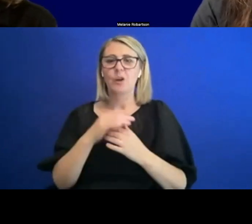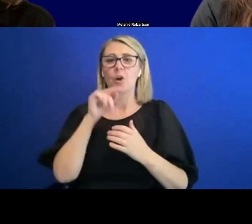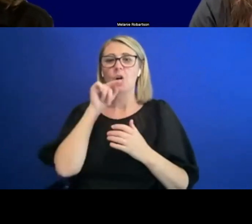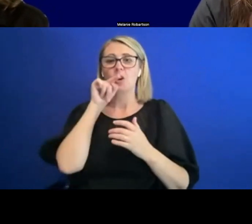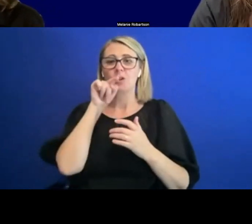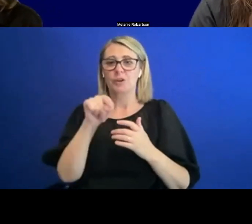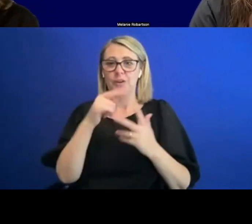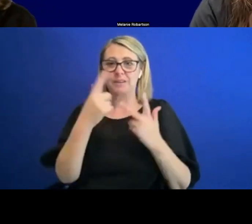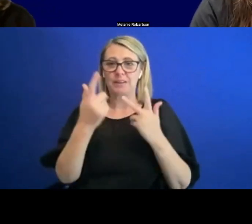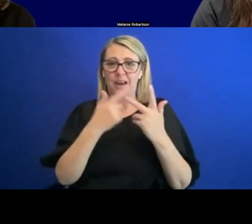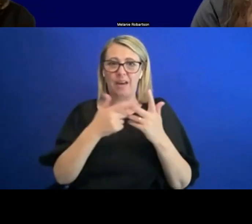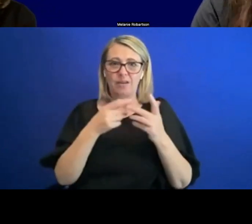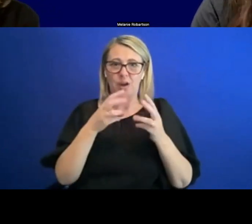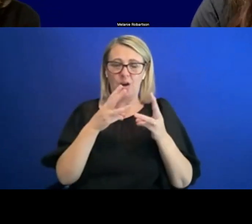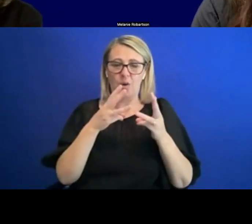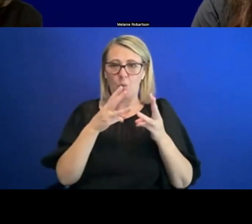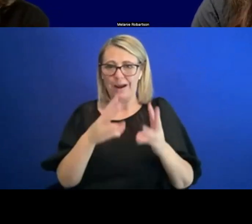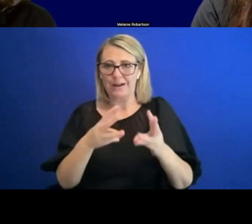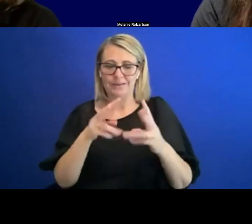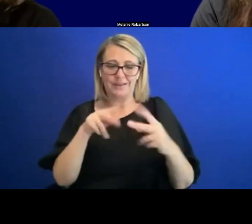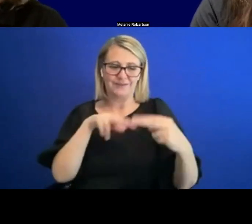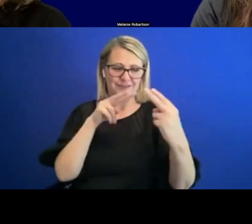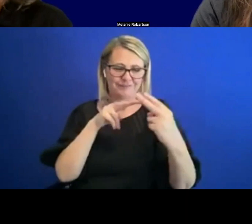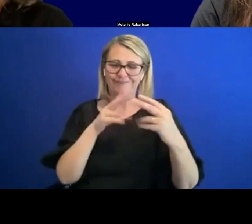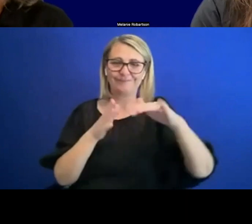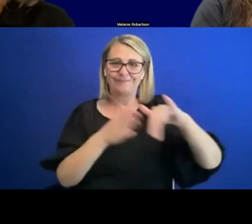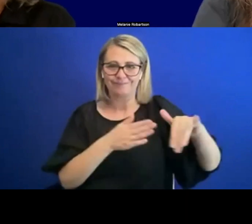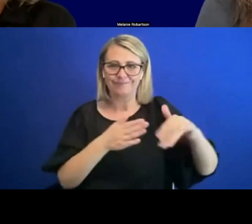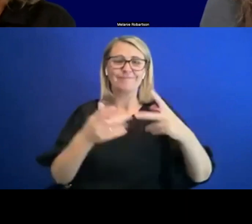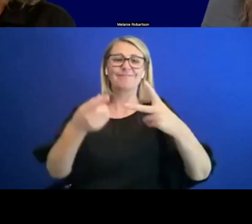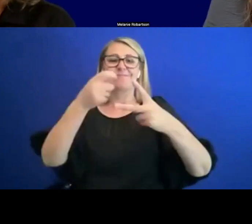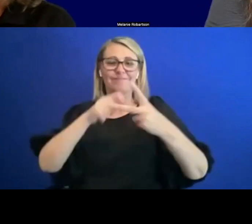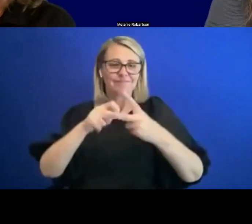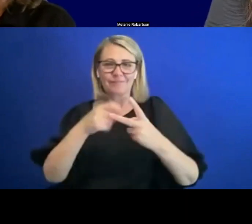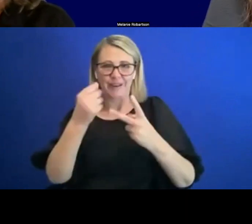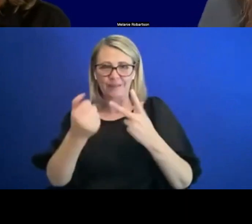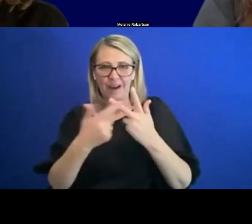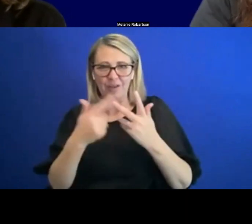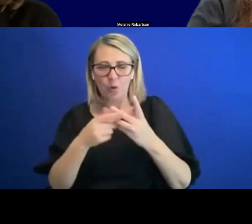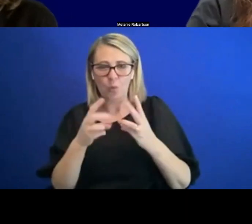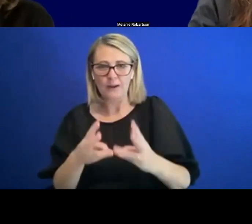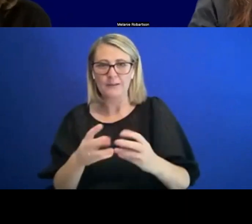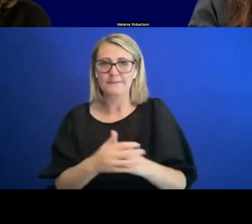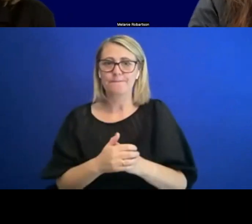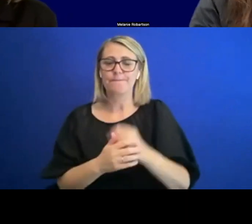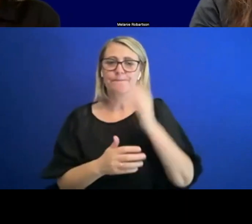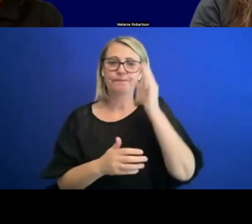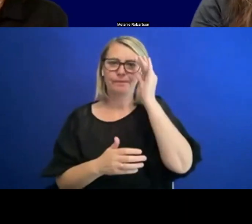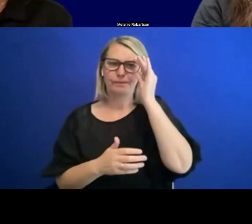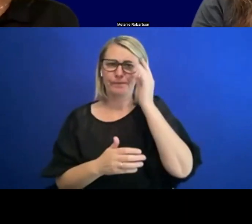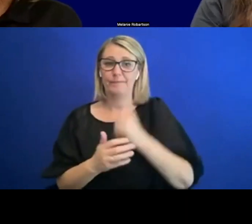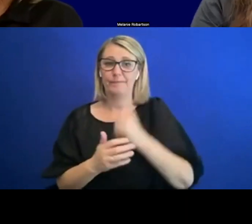spring to mind for other individuals? MELISSA: Yes, particularly for Ms X,